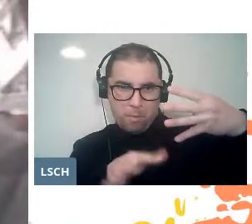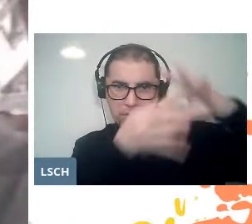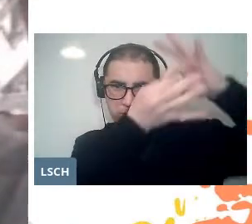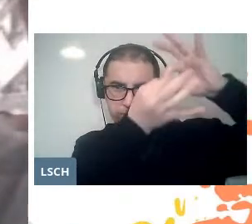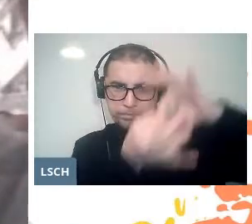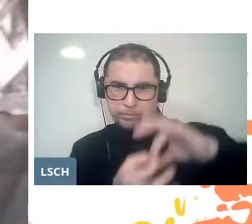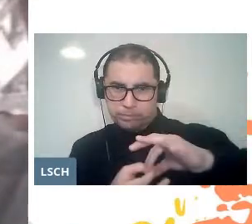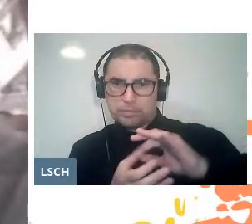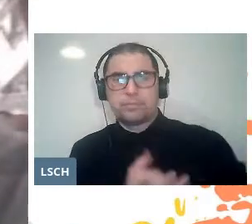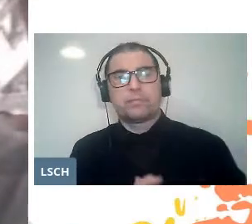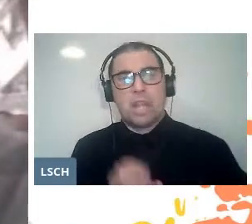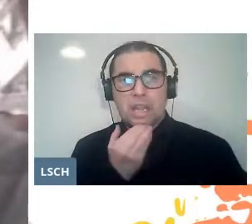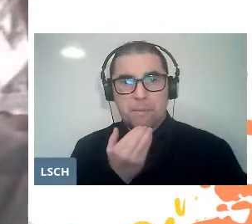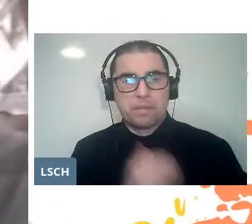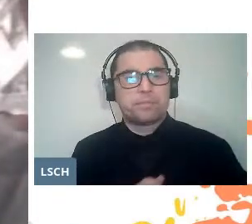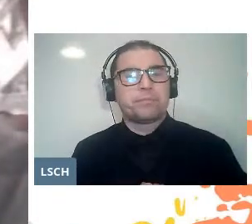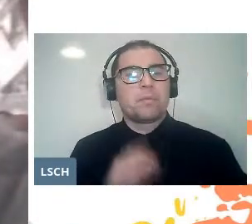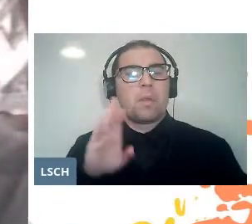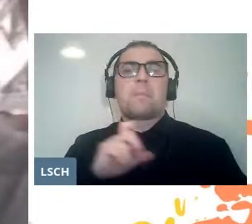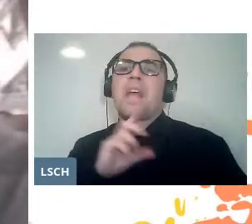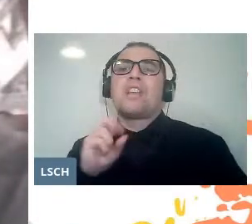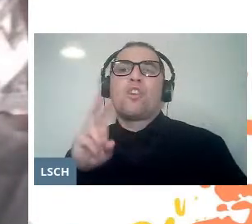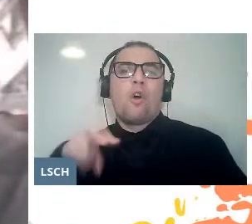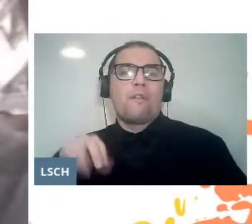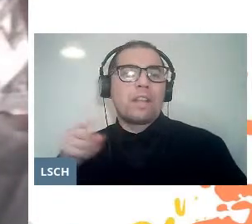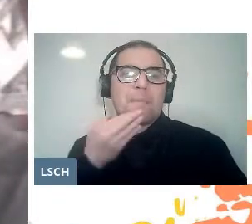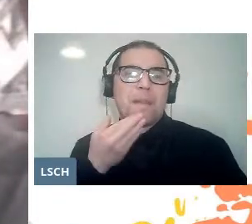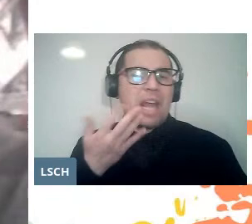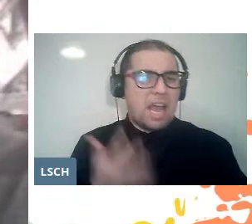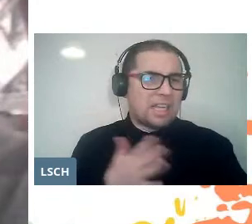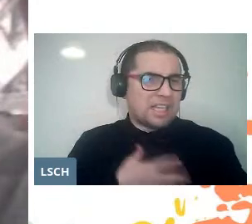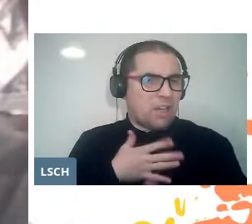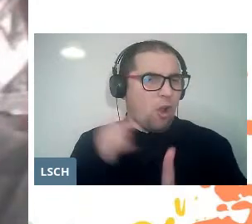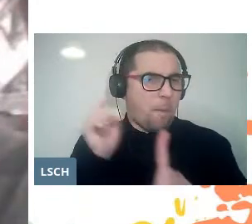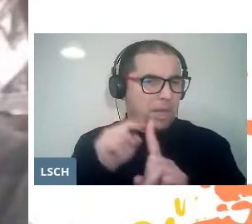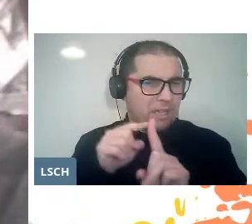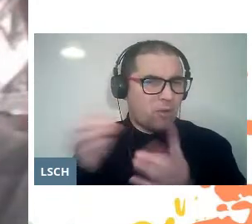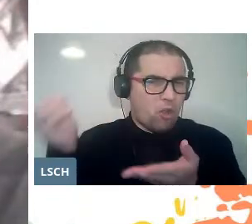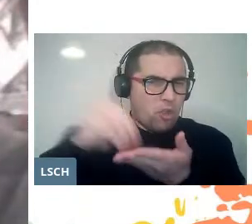Beethoven also has some intention of incorporating programmatic elements